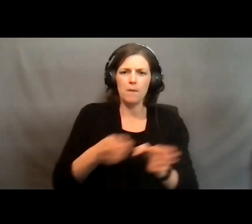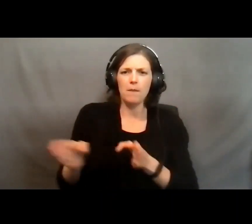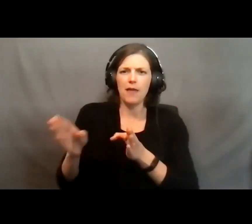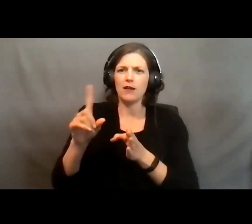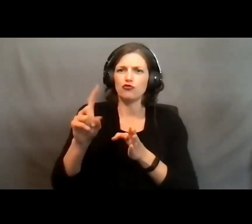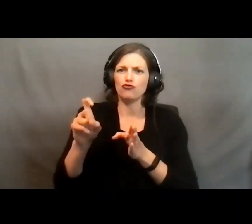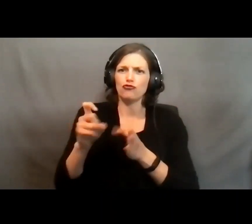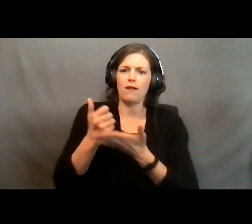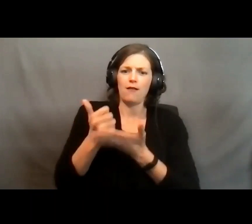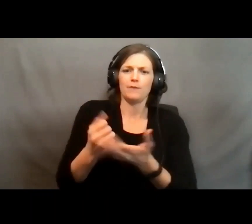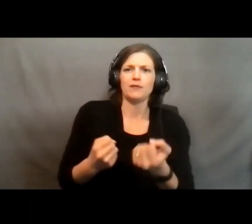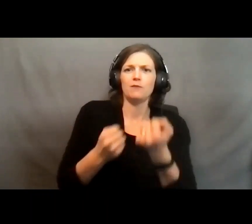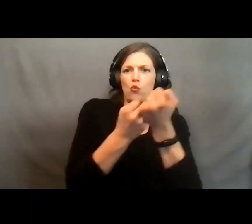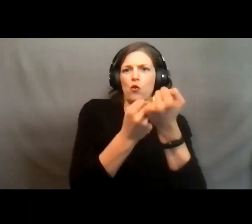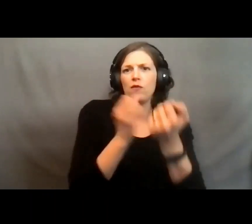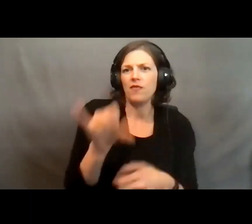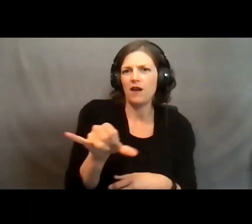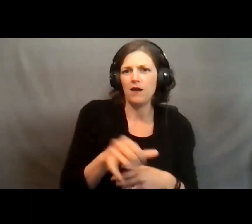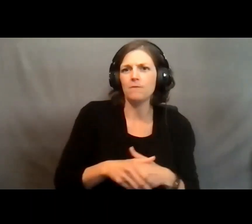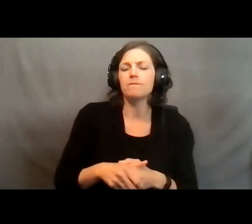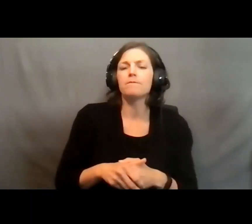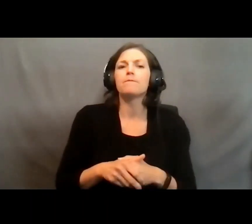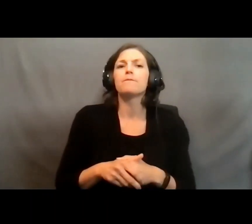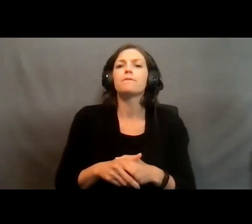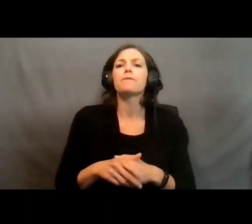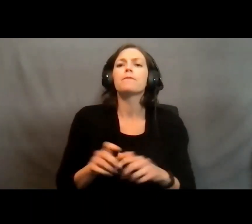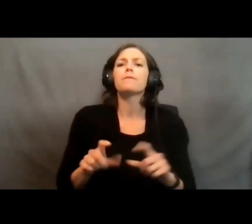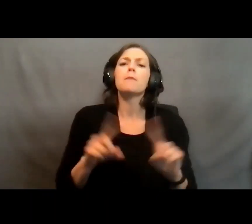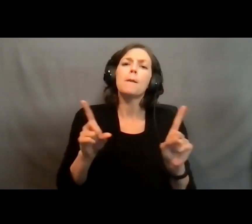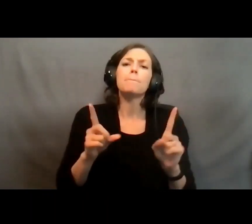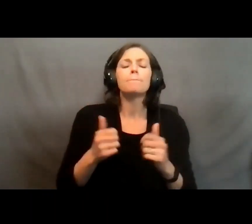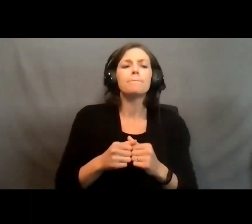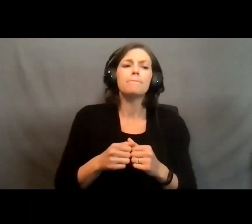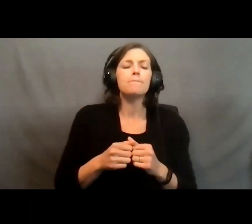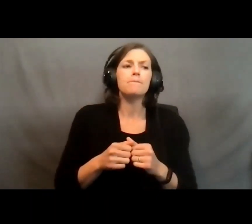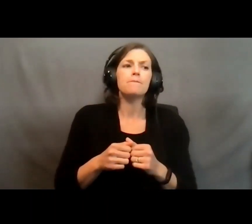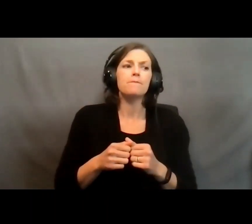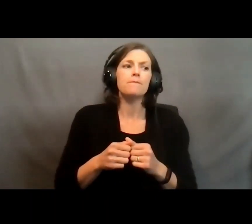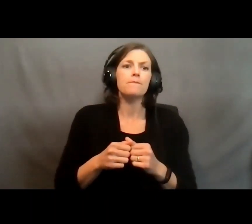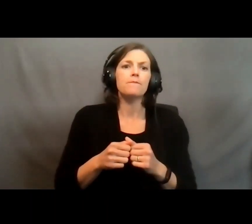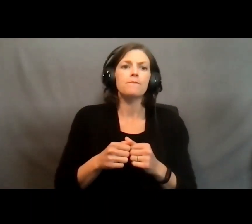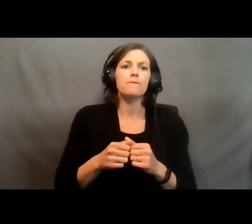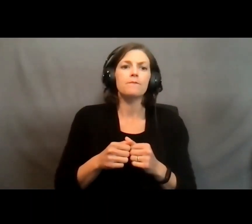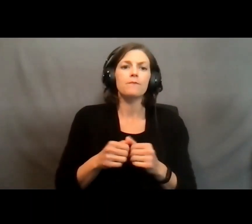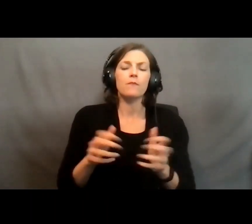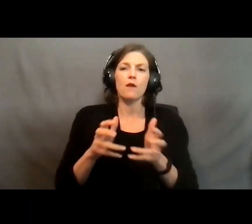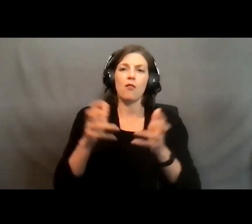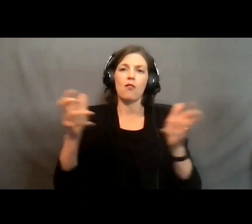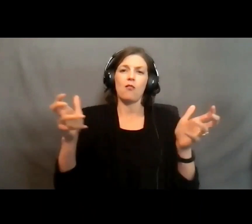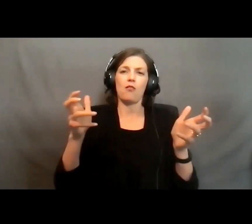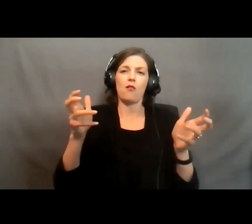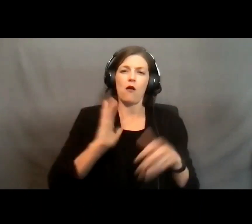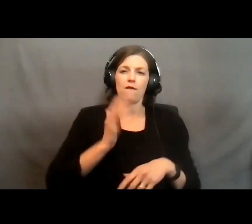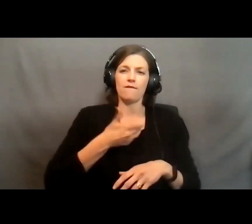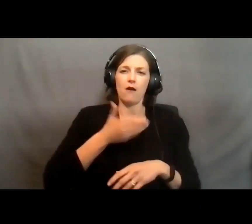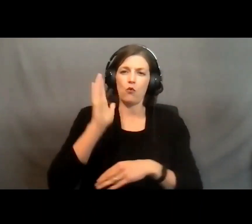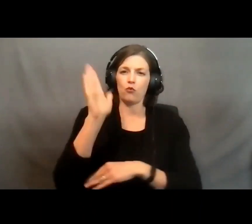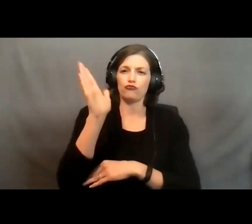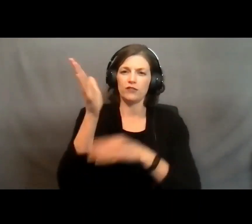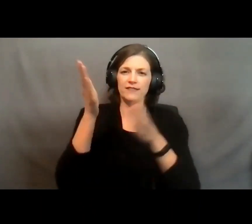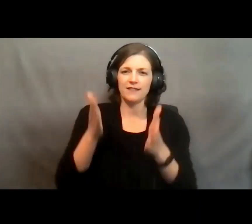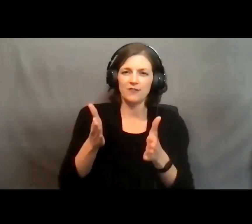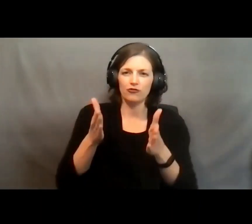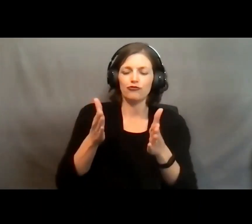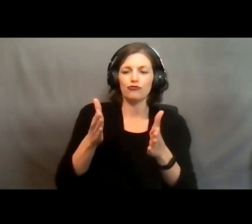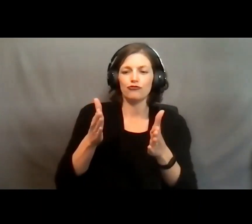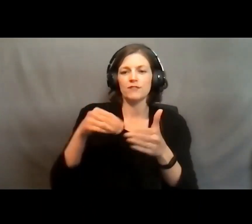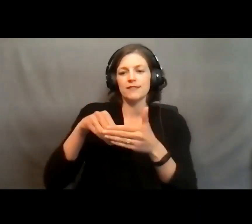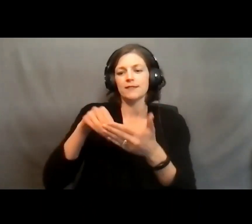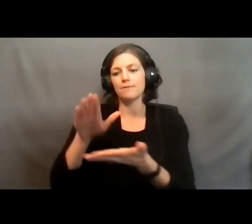13:37:06 A lot of our presenters are 13:37:09 in paper sessions, roundtables, posters